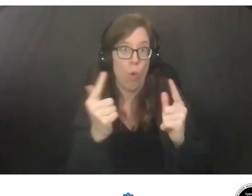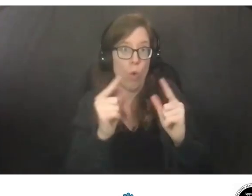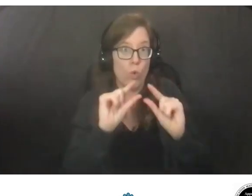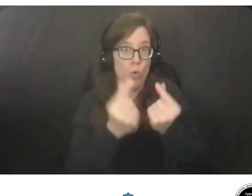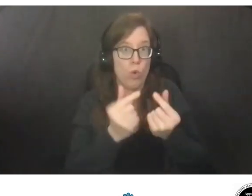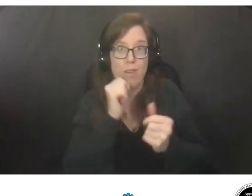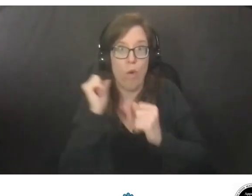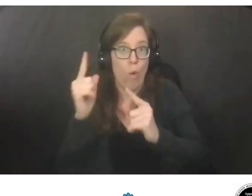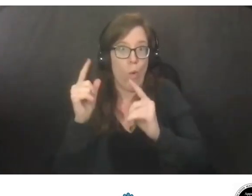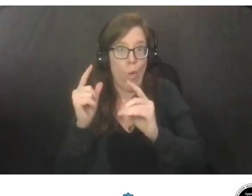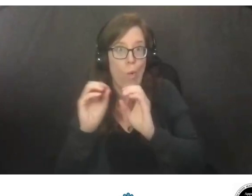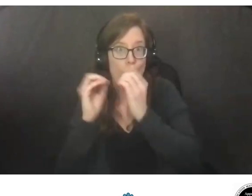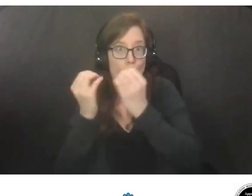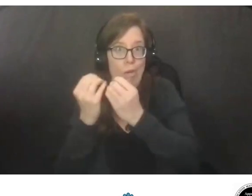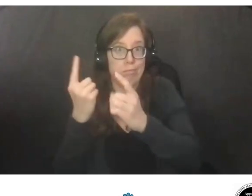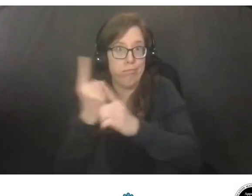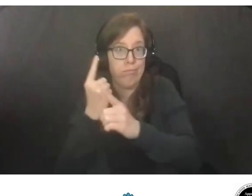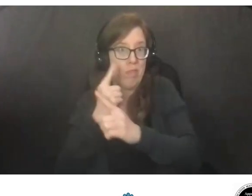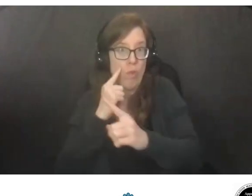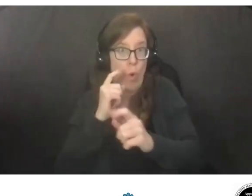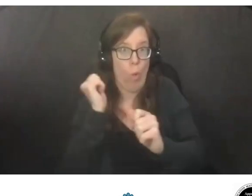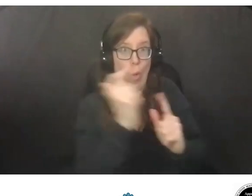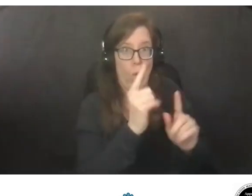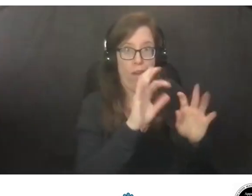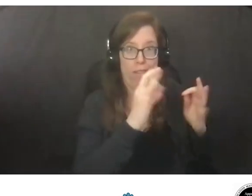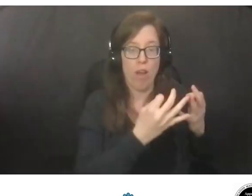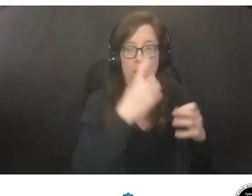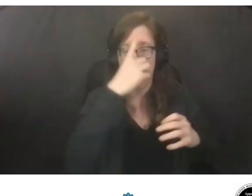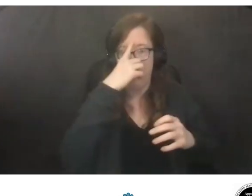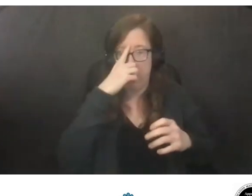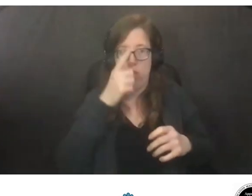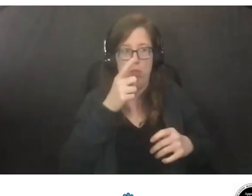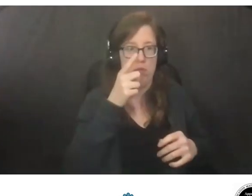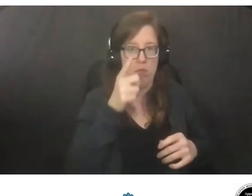not all organizations are going to be appropriate for every family. So thinking about what is the